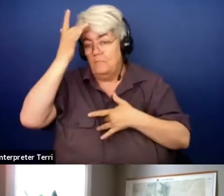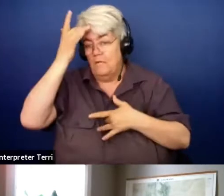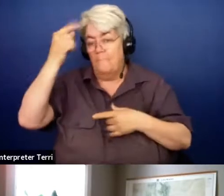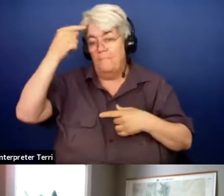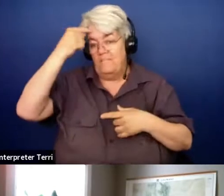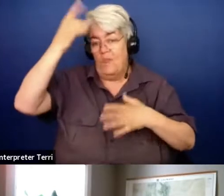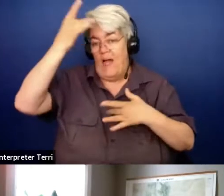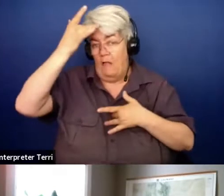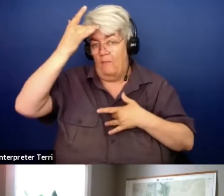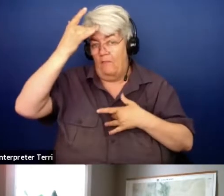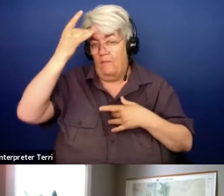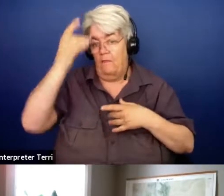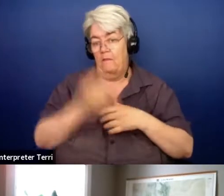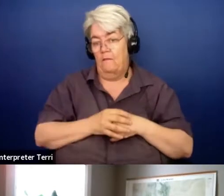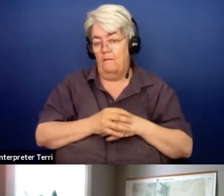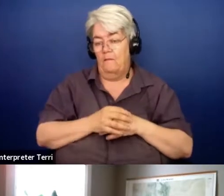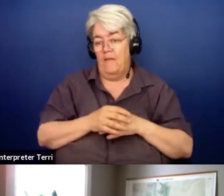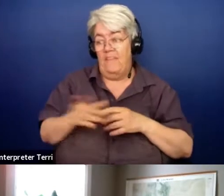if that's not the case.